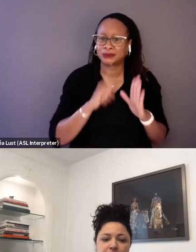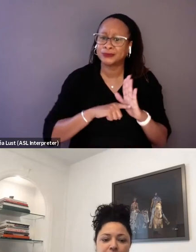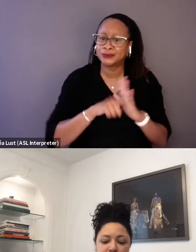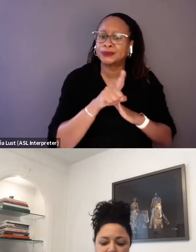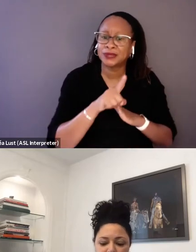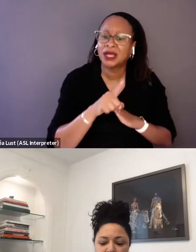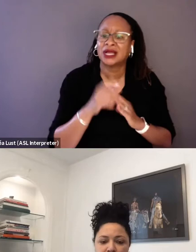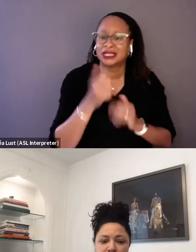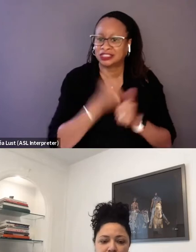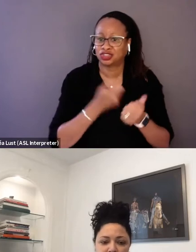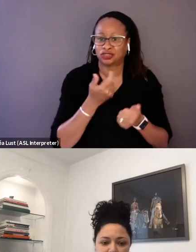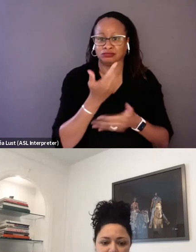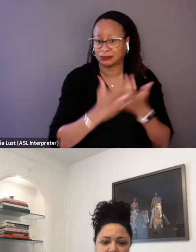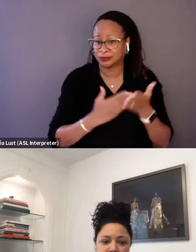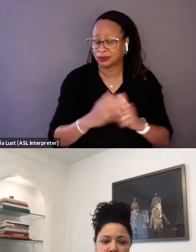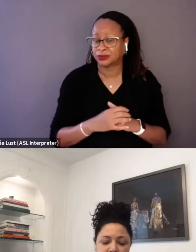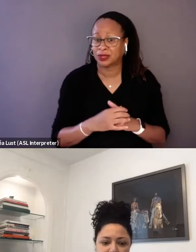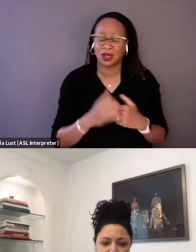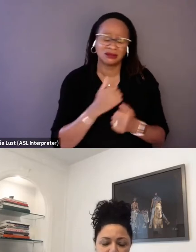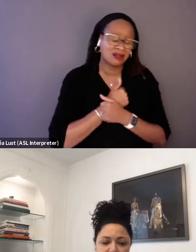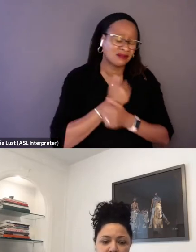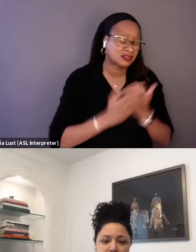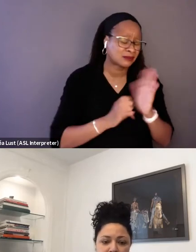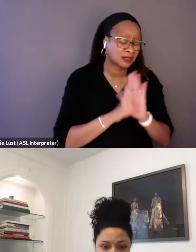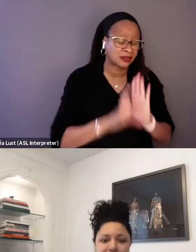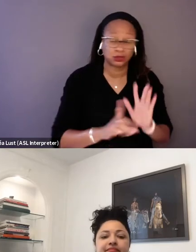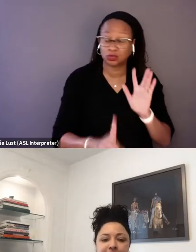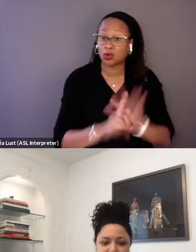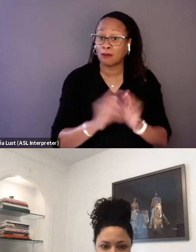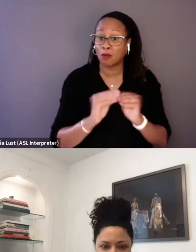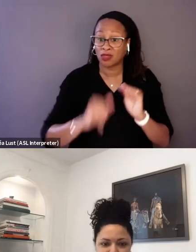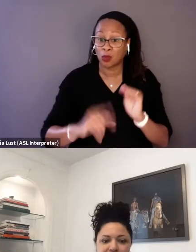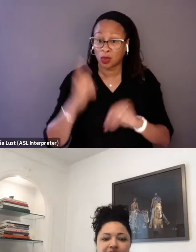I love that there's some characters who appear in more than one, you know,